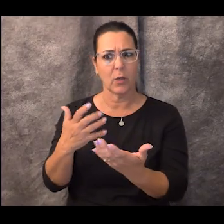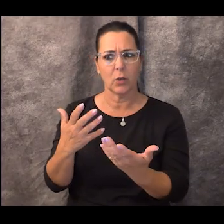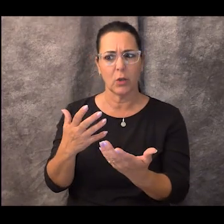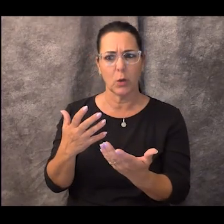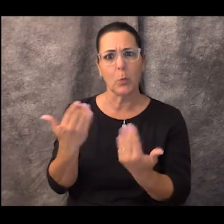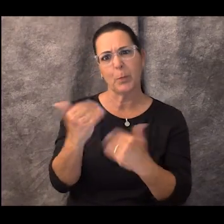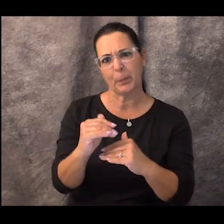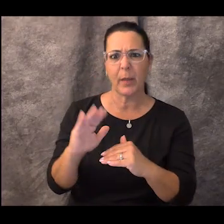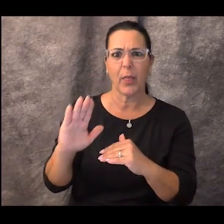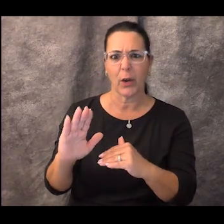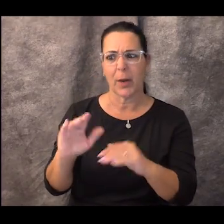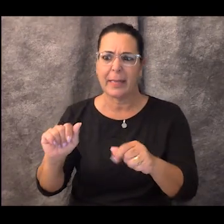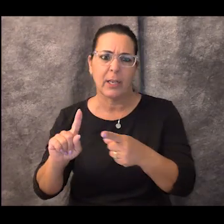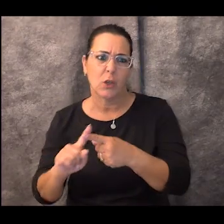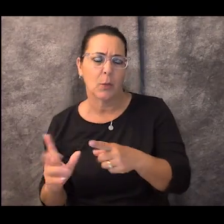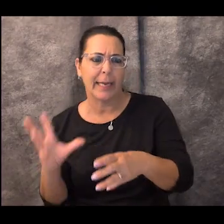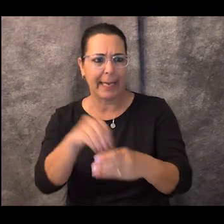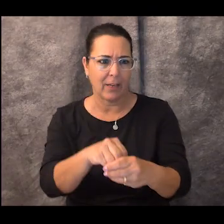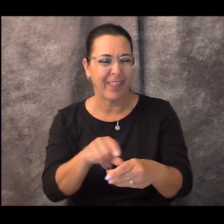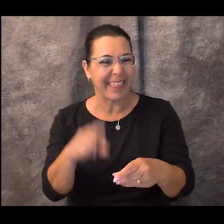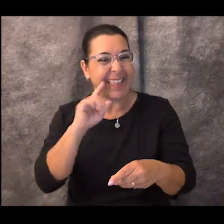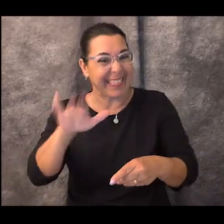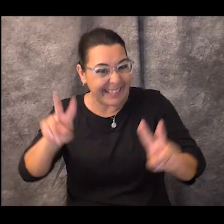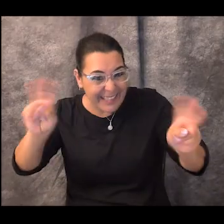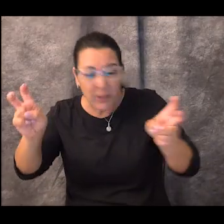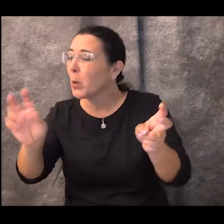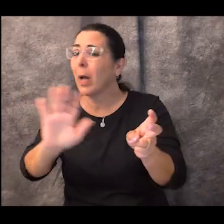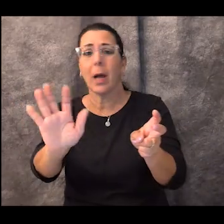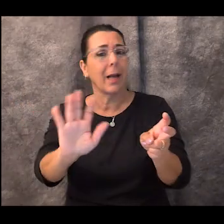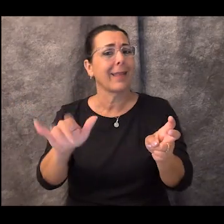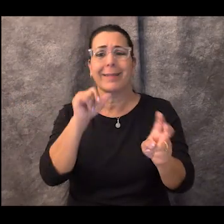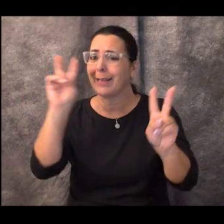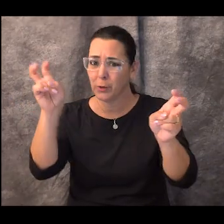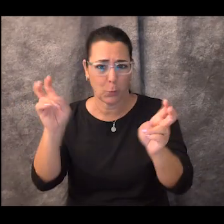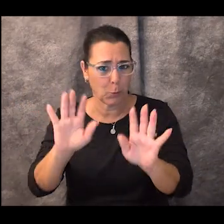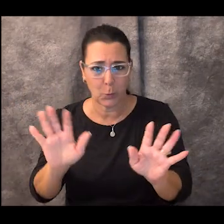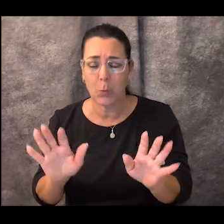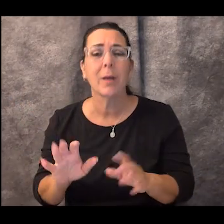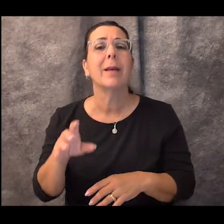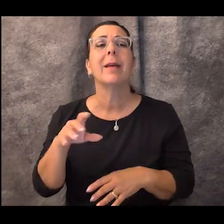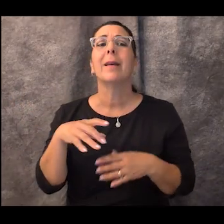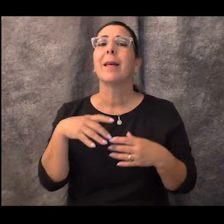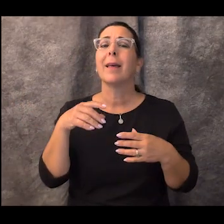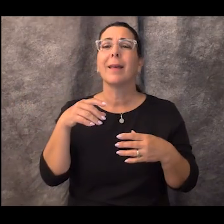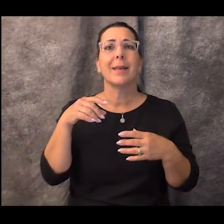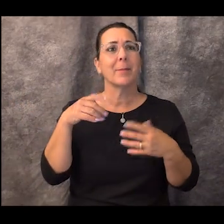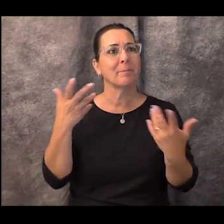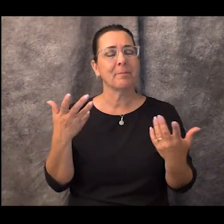but it's helpful to kind of lay out that it doesn't just impact folks who are undocumented, folks who are immigrants,